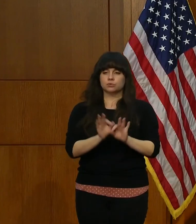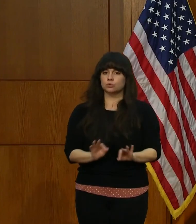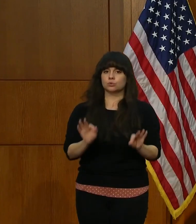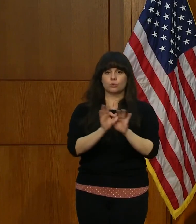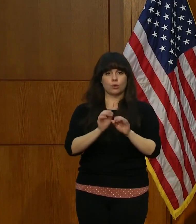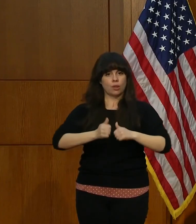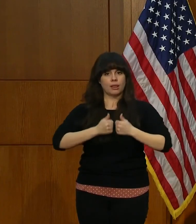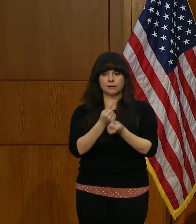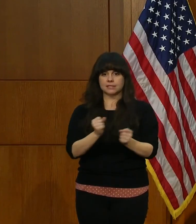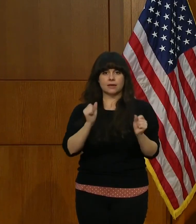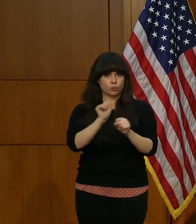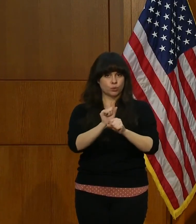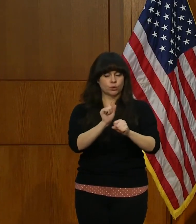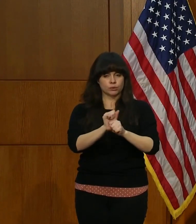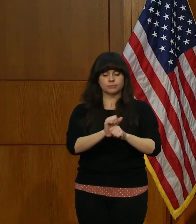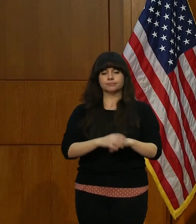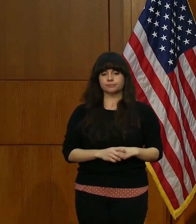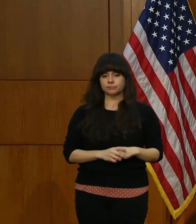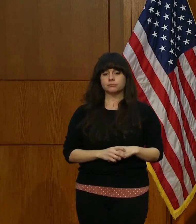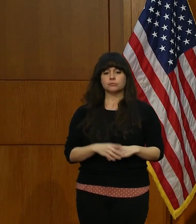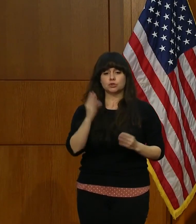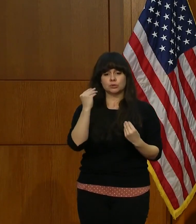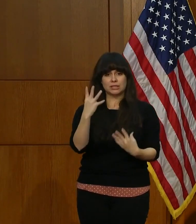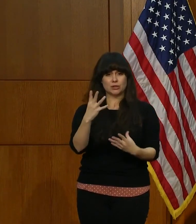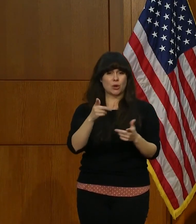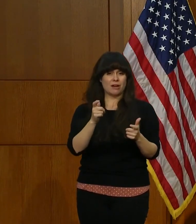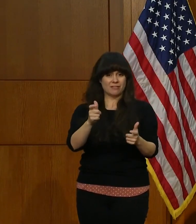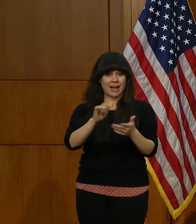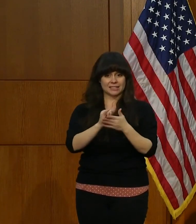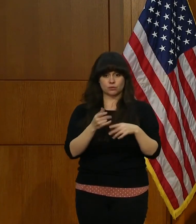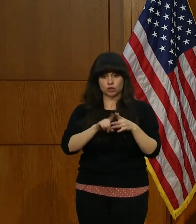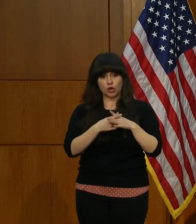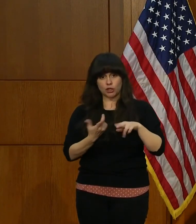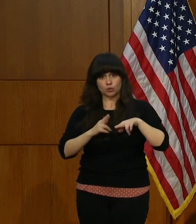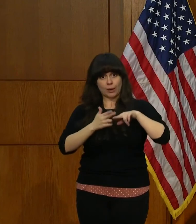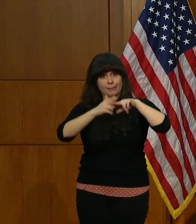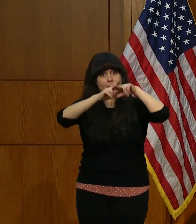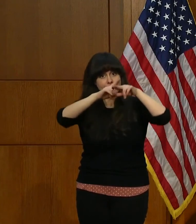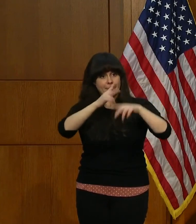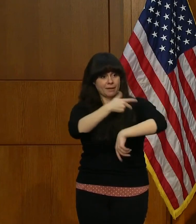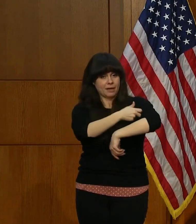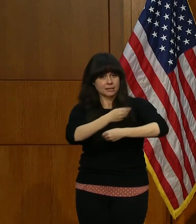CRITICALLY IMPORTANT LIFE SAVING WORK. GIVE YOU AN